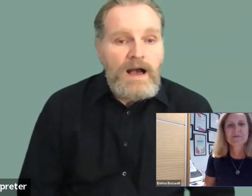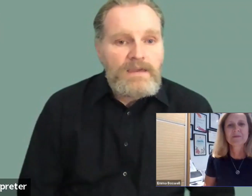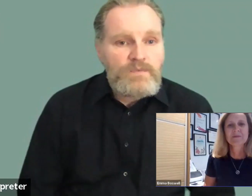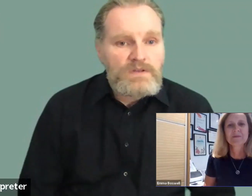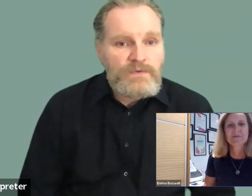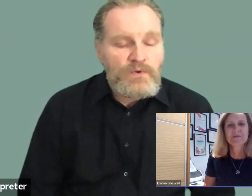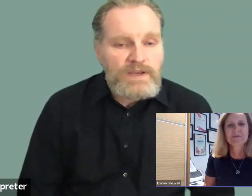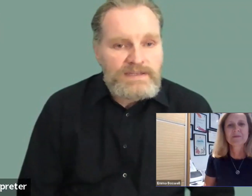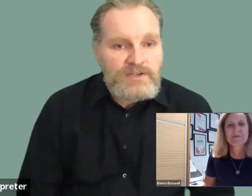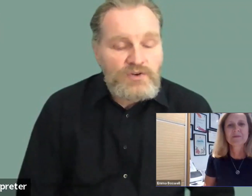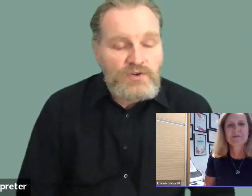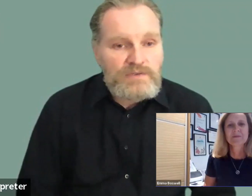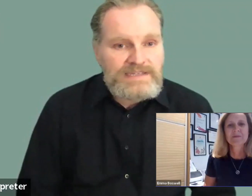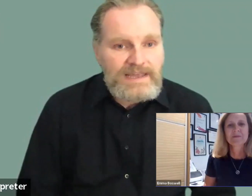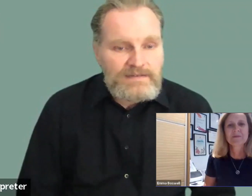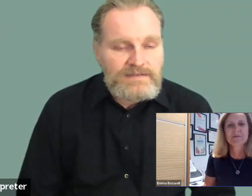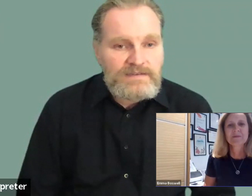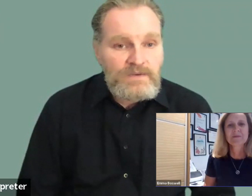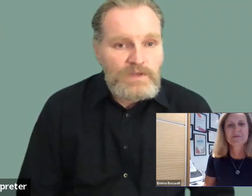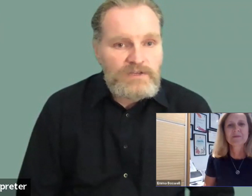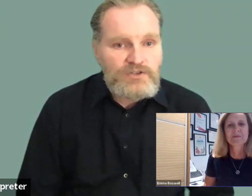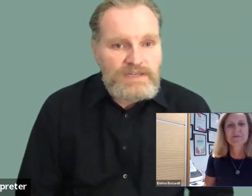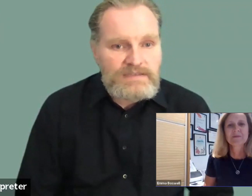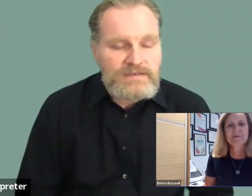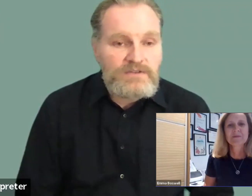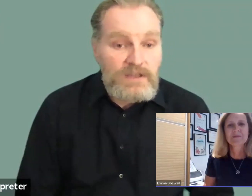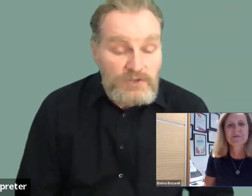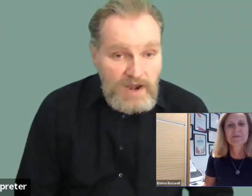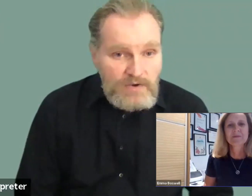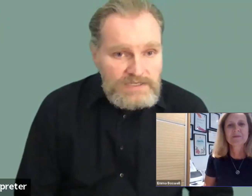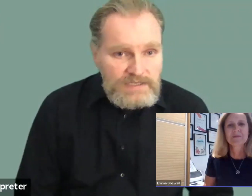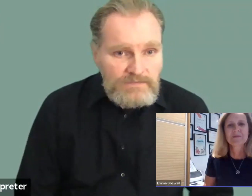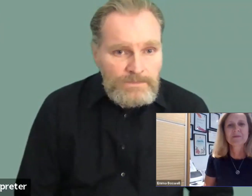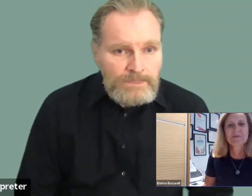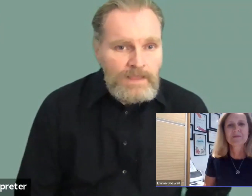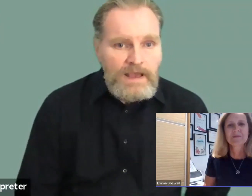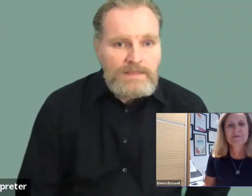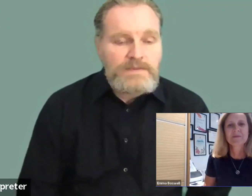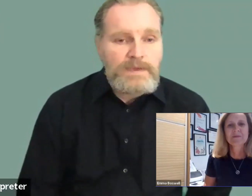I have worked for an organisation called Sense, which is a charity, and there's a